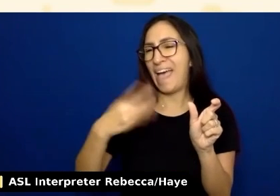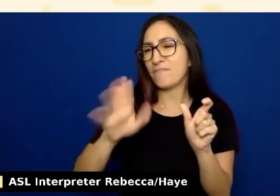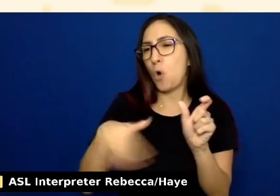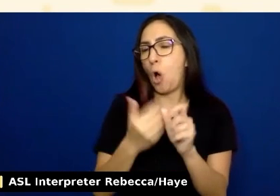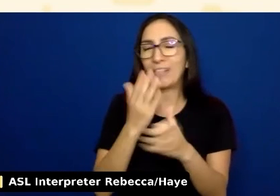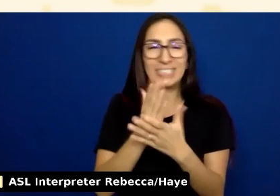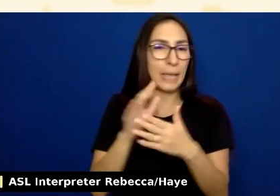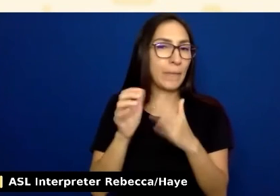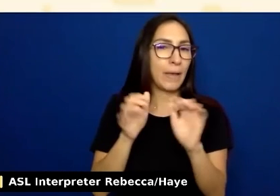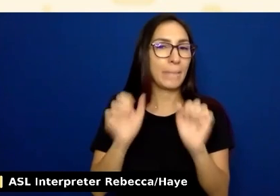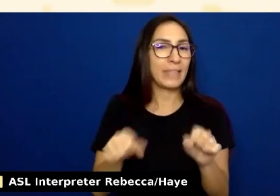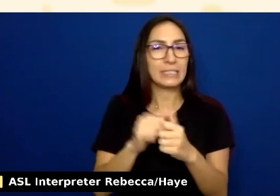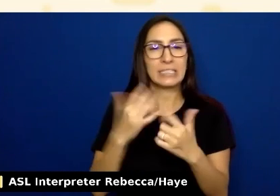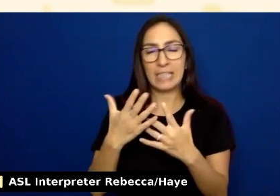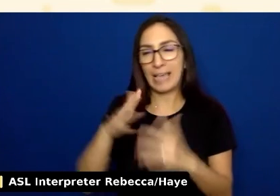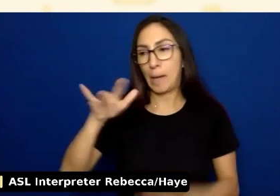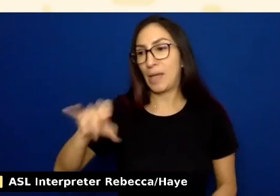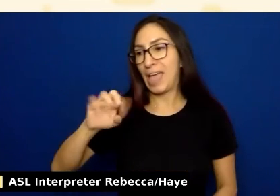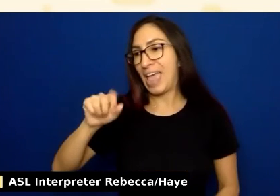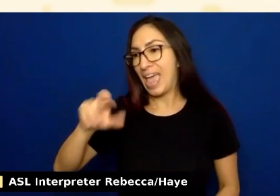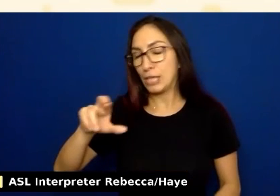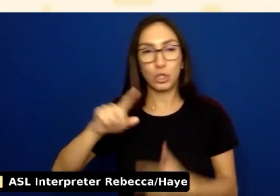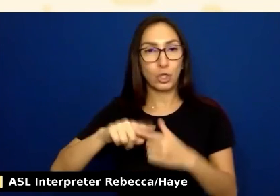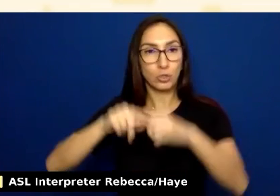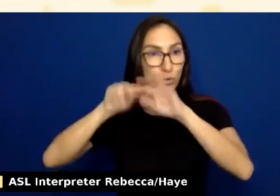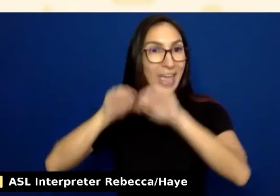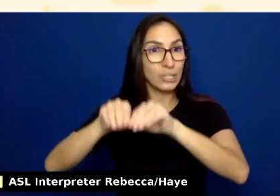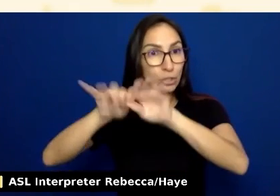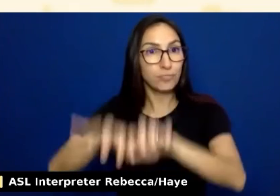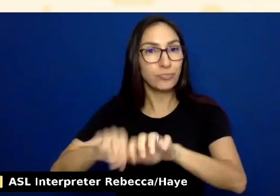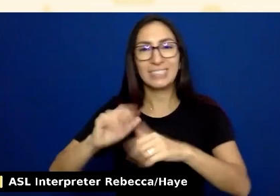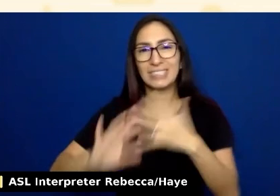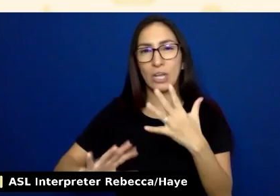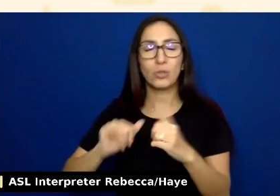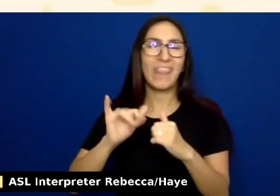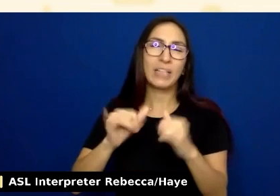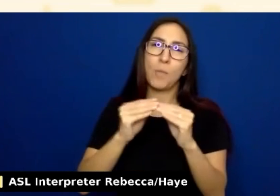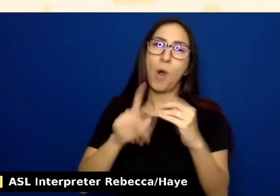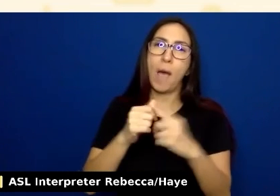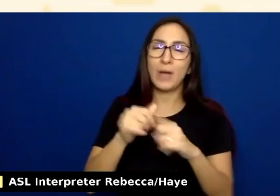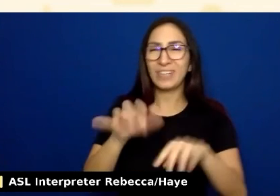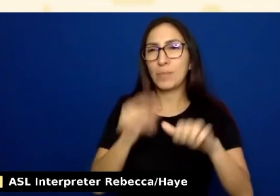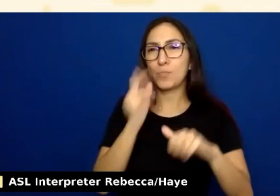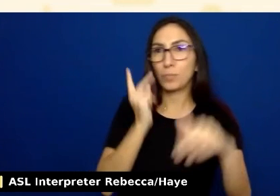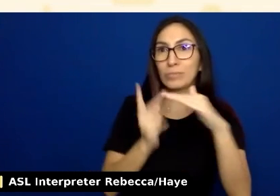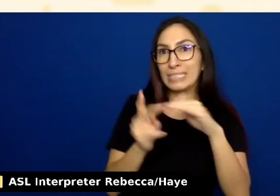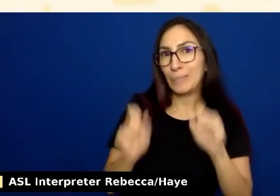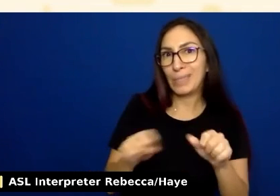I guess this is a question more around keyboard predictability and what roles do to kind of impact that?